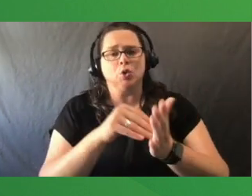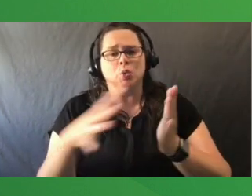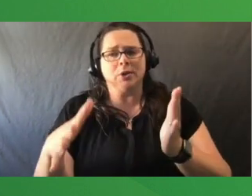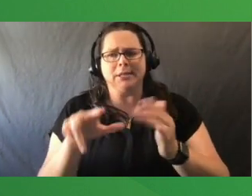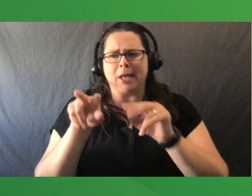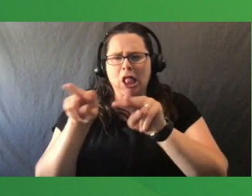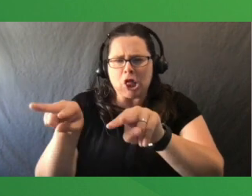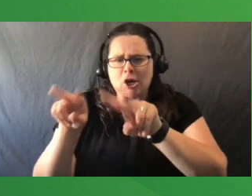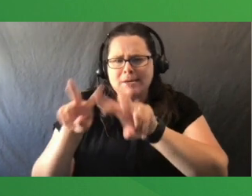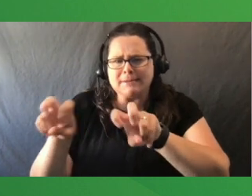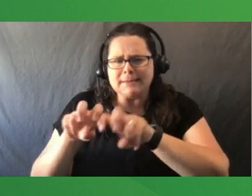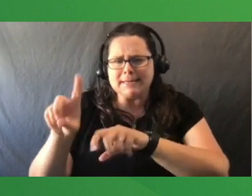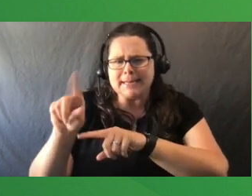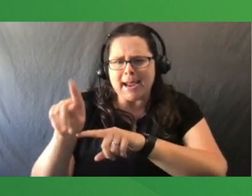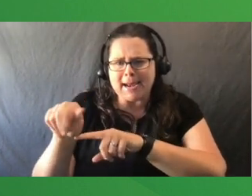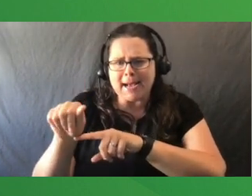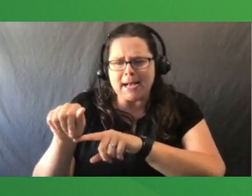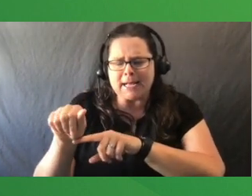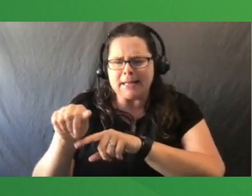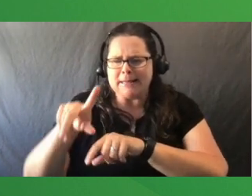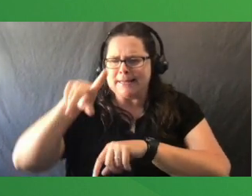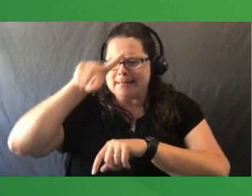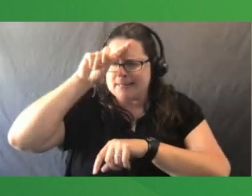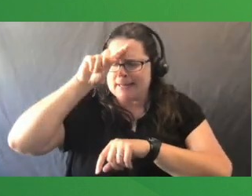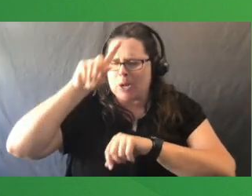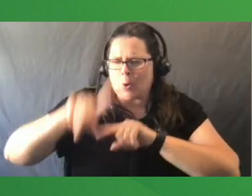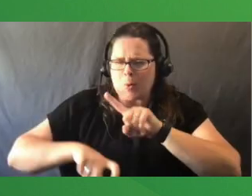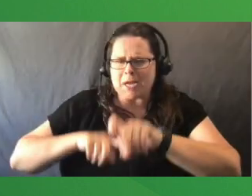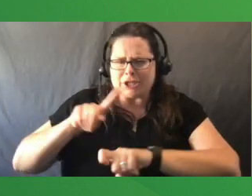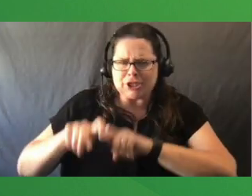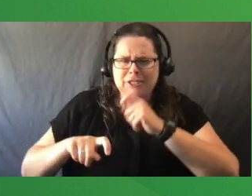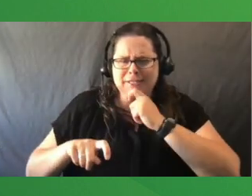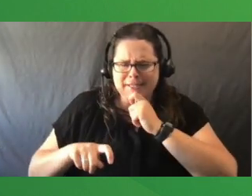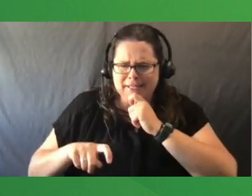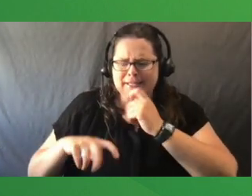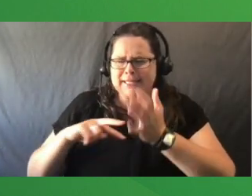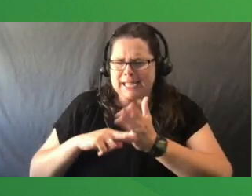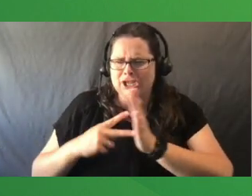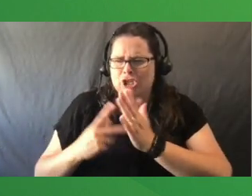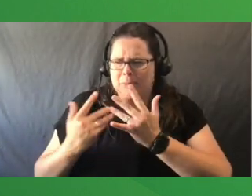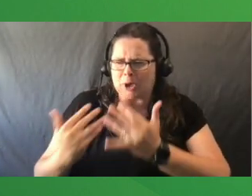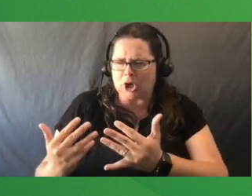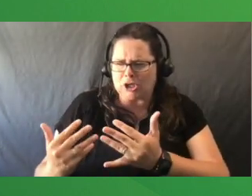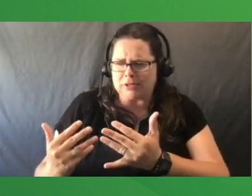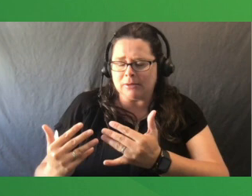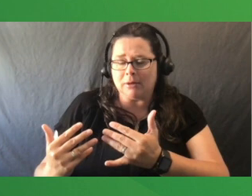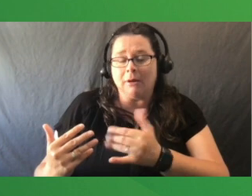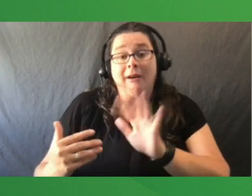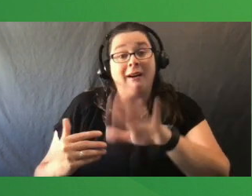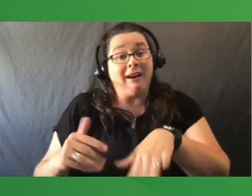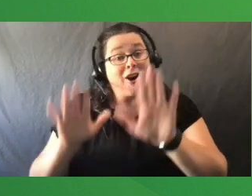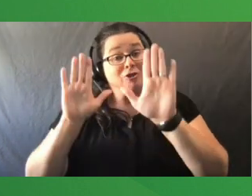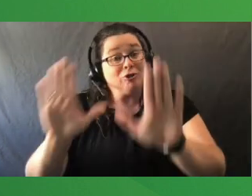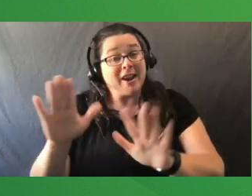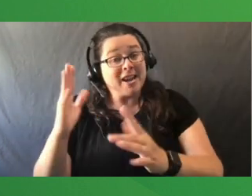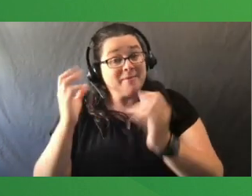and have a lot of questions about intentional burns. And then you'll say, well, that's great that you have all those questions 'cause I have